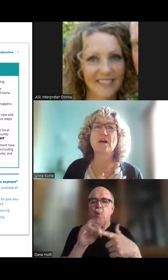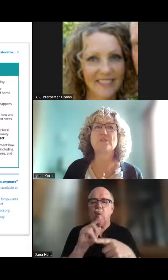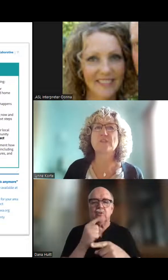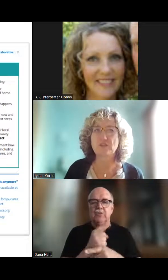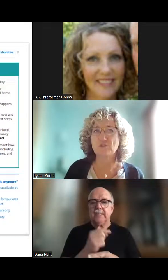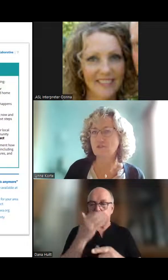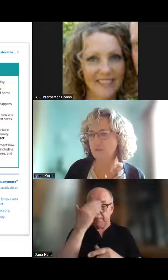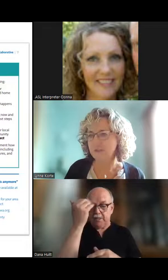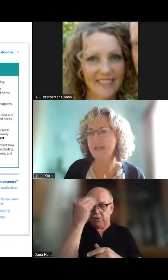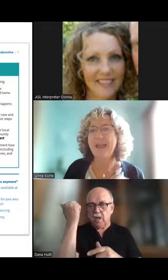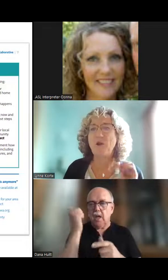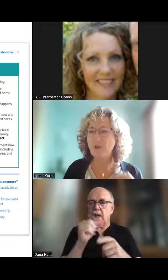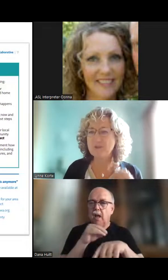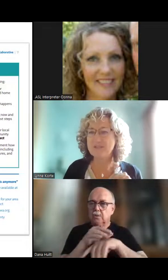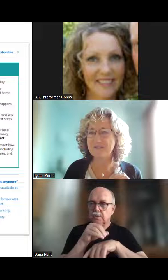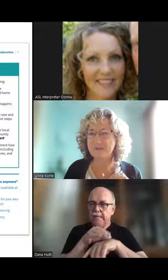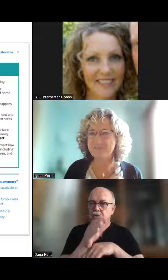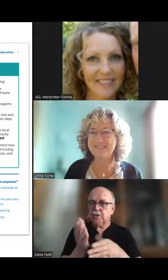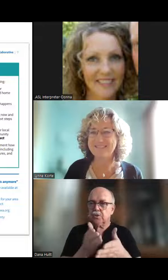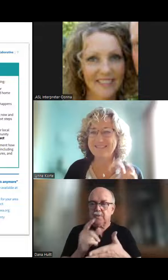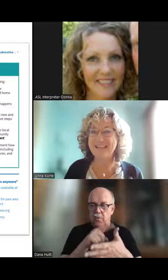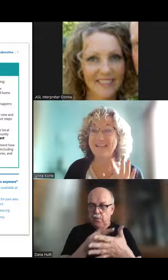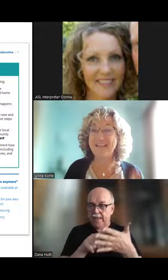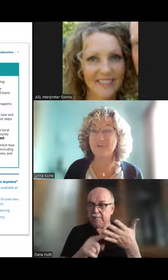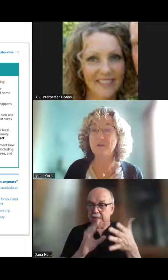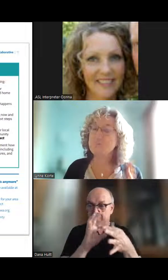get 10% of the benefit amount for each year worked. So if you work